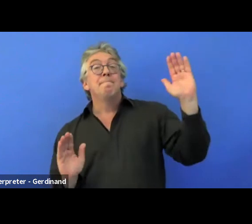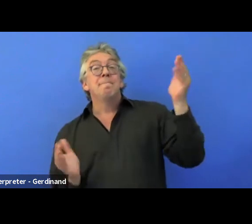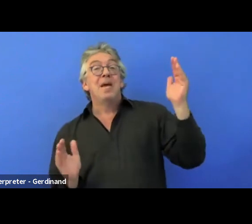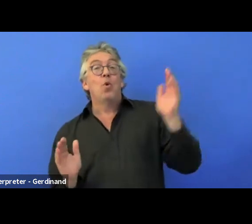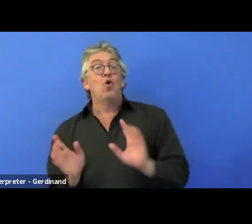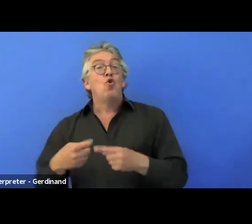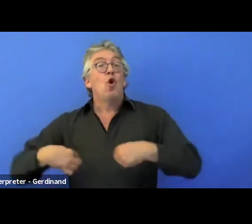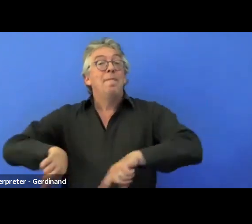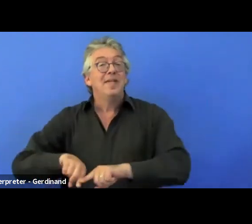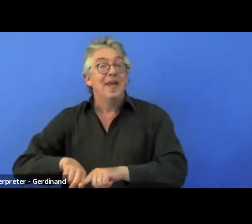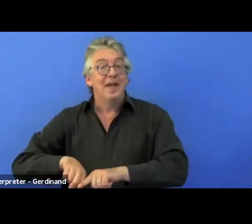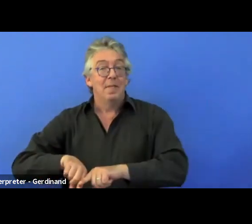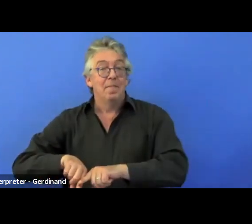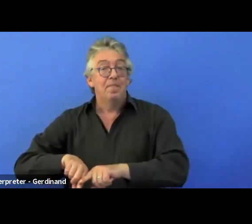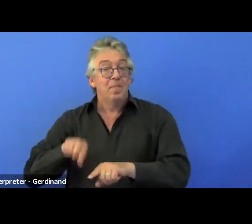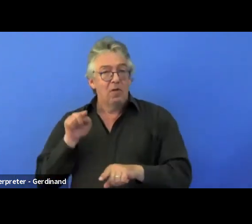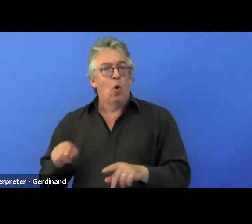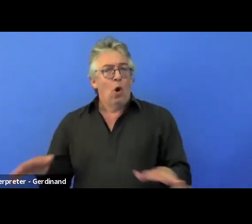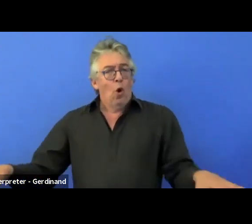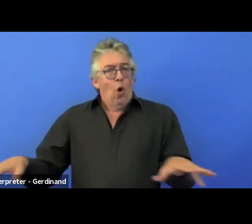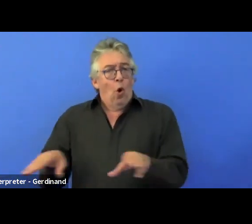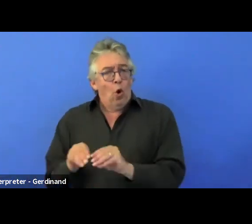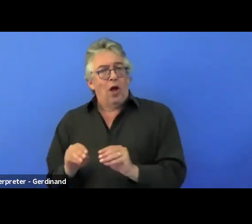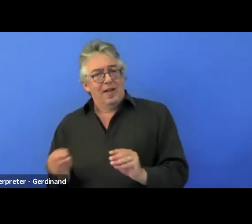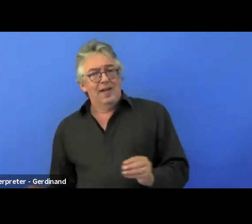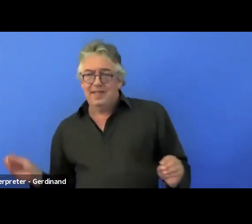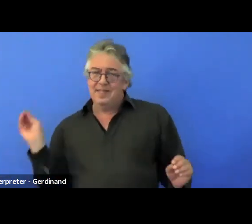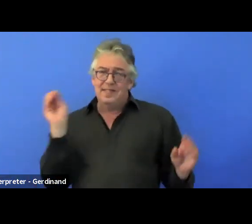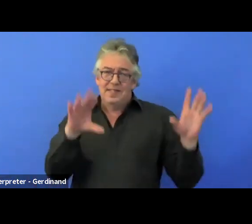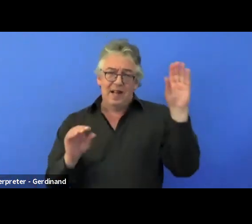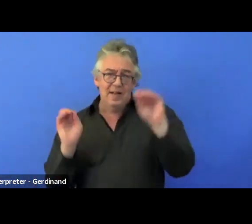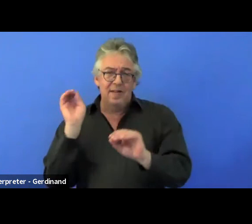to the European committee comments from the country.